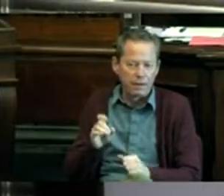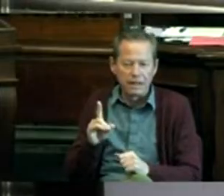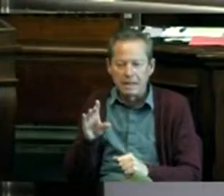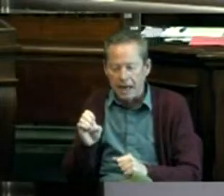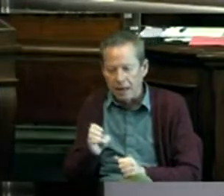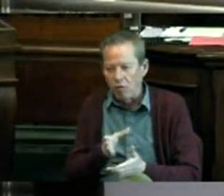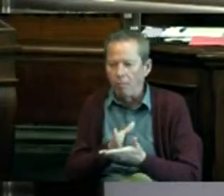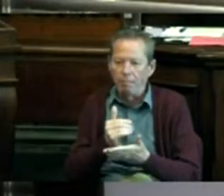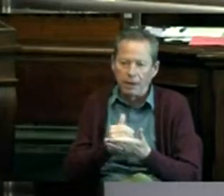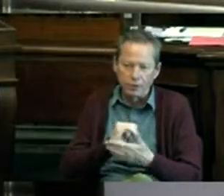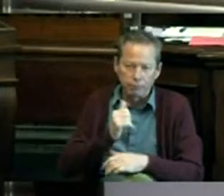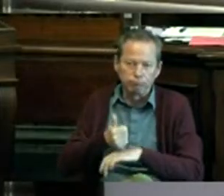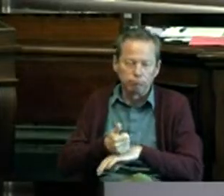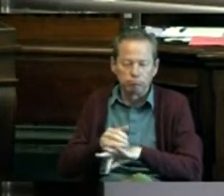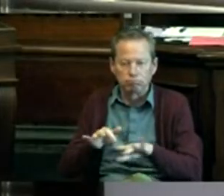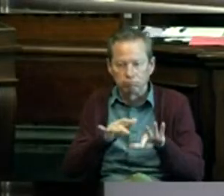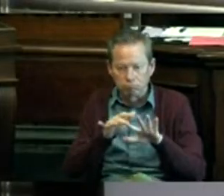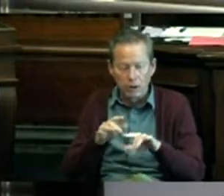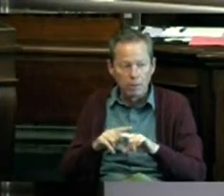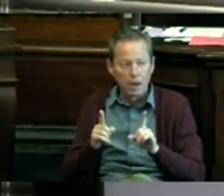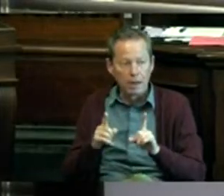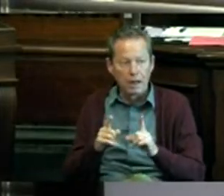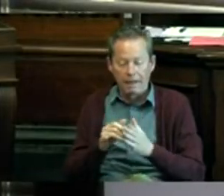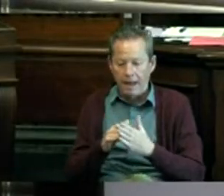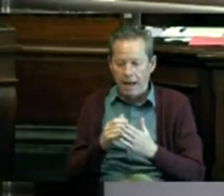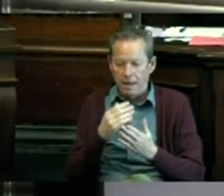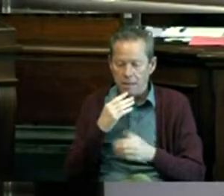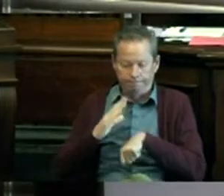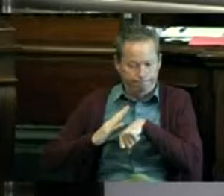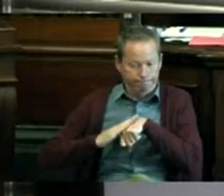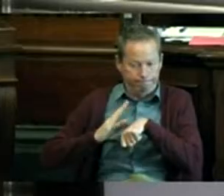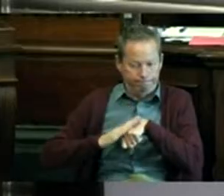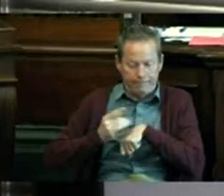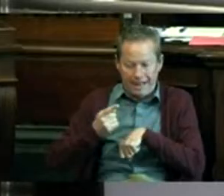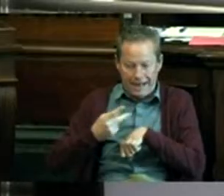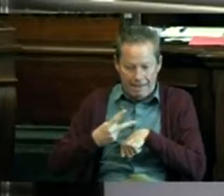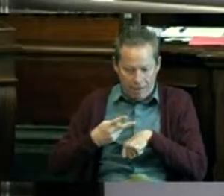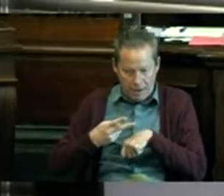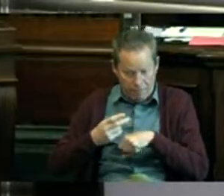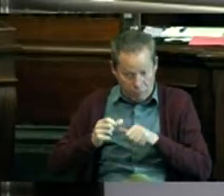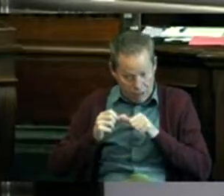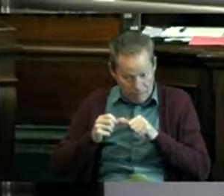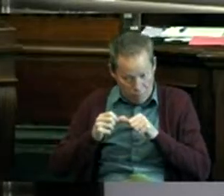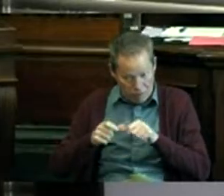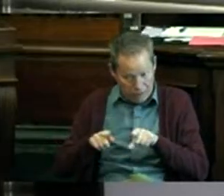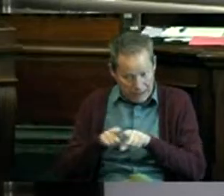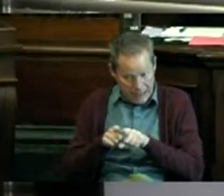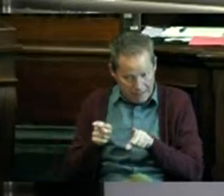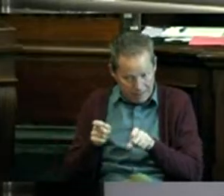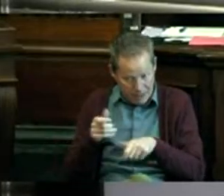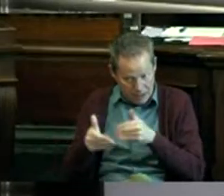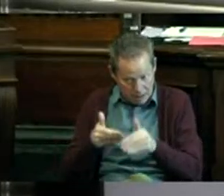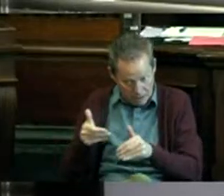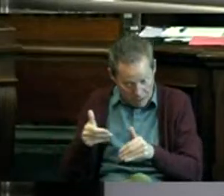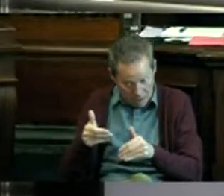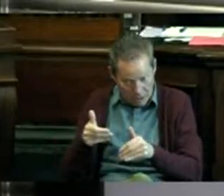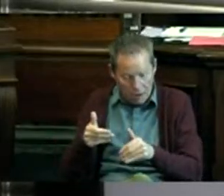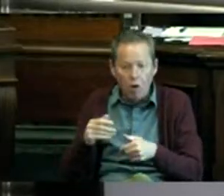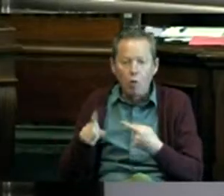projected go live date? We do have a go live date. We do have a budget in place, but it tells